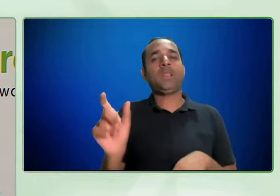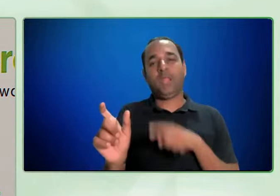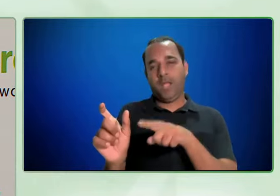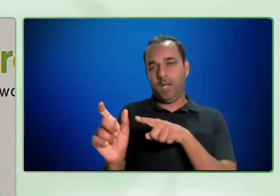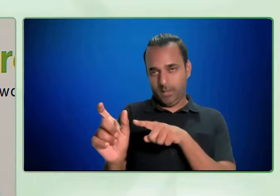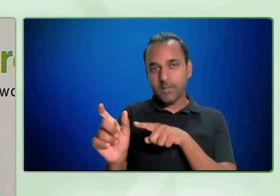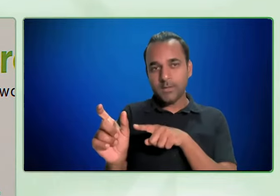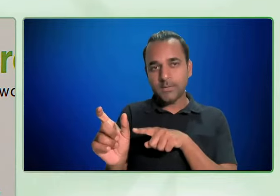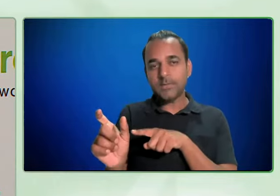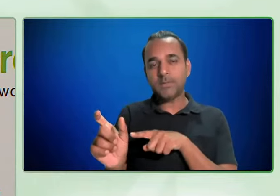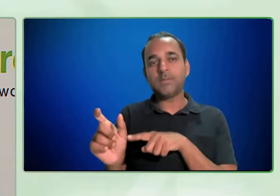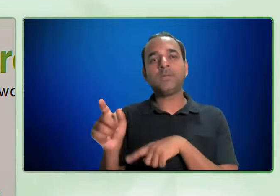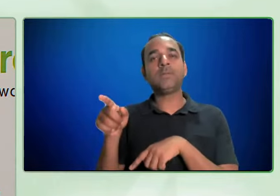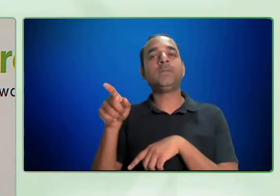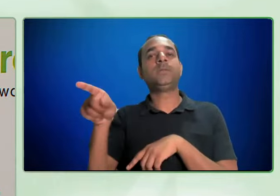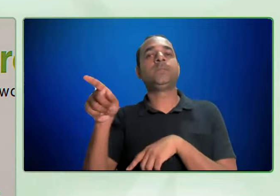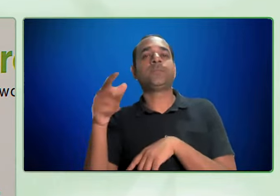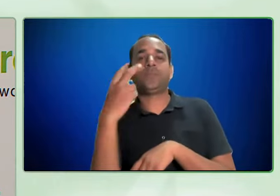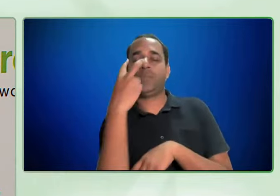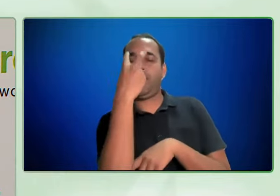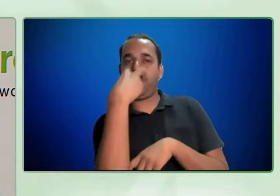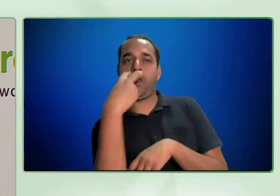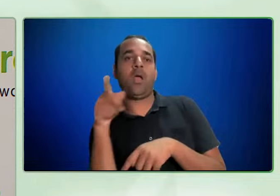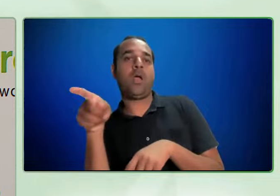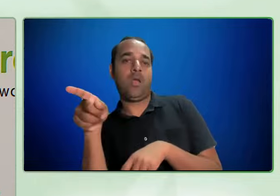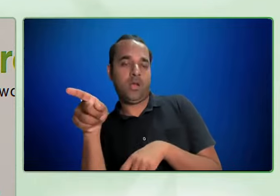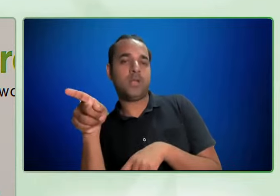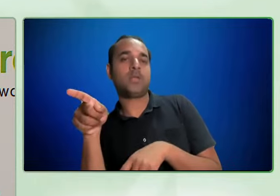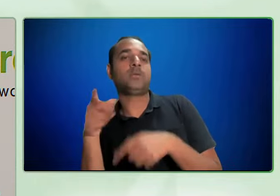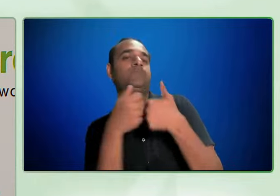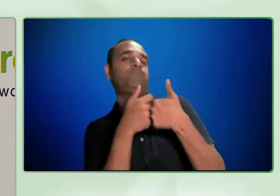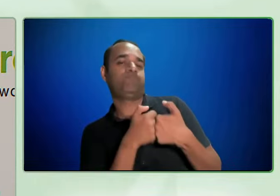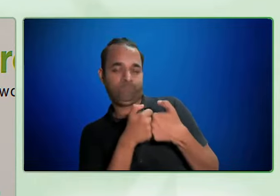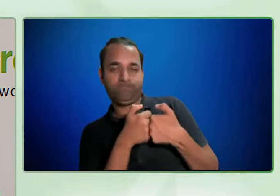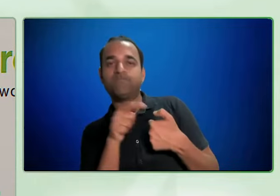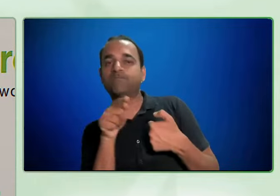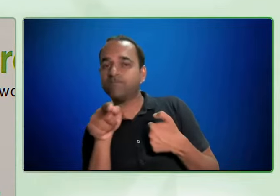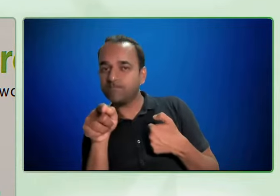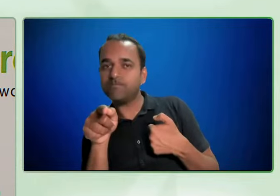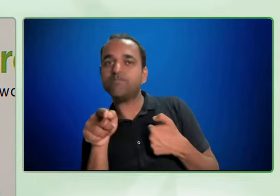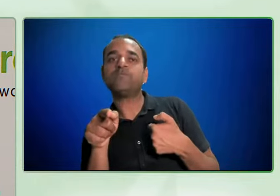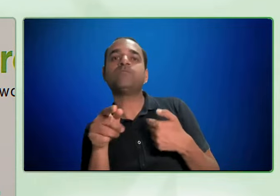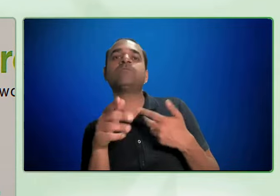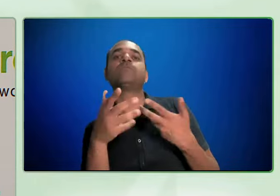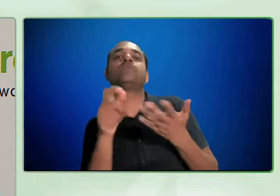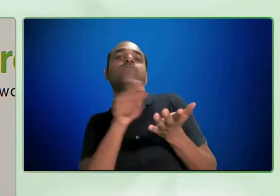And as you said and asked about emergency situations, this is again technology where